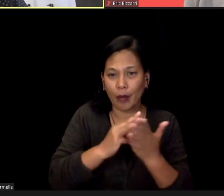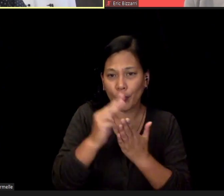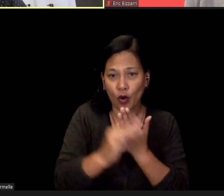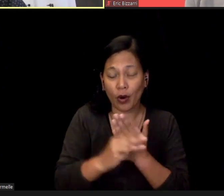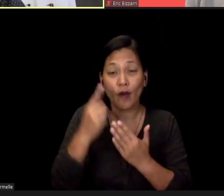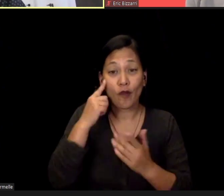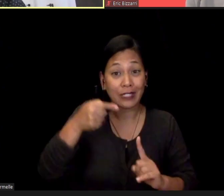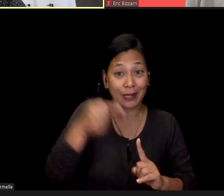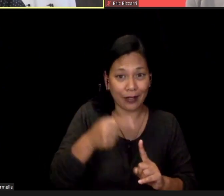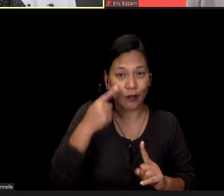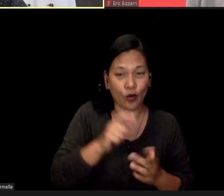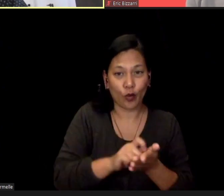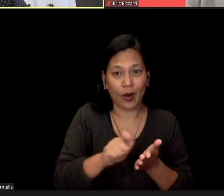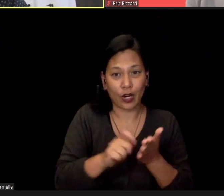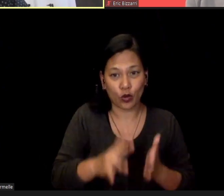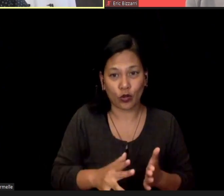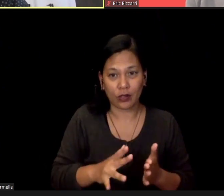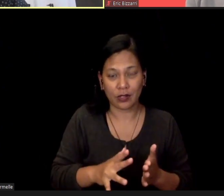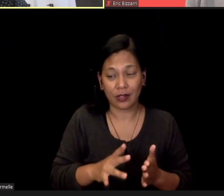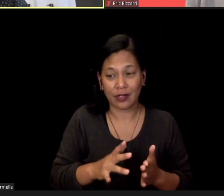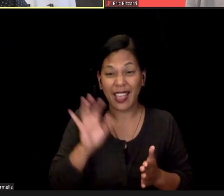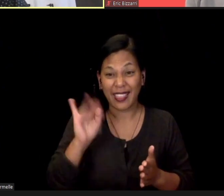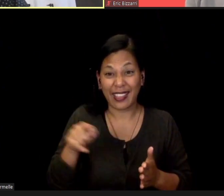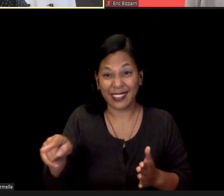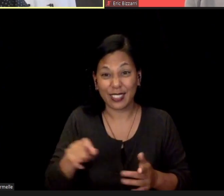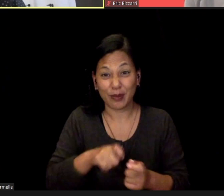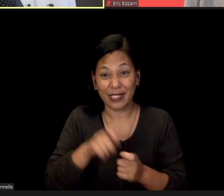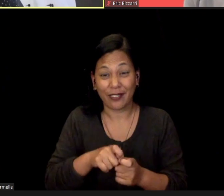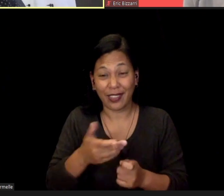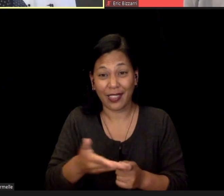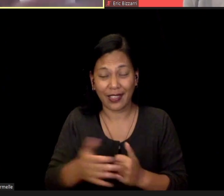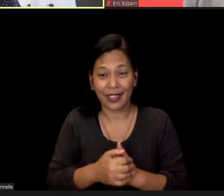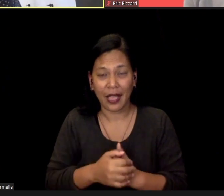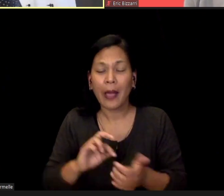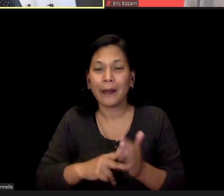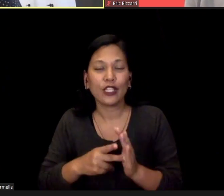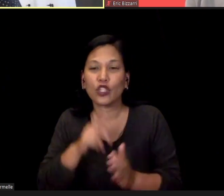which is for writers to do just what Erin is saying. It's basically to say you don't need a broadcaster.